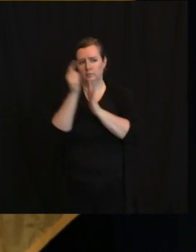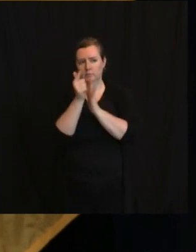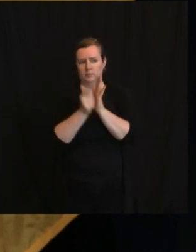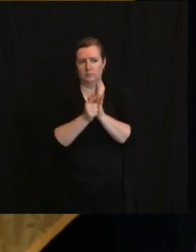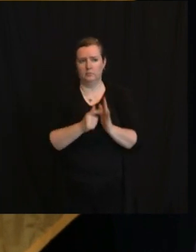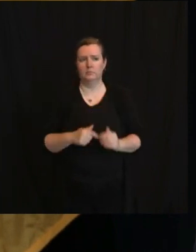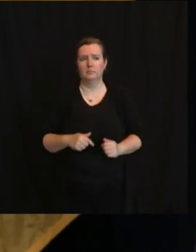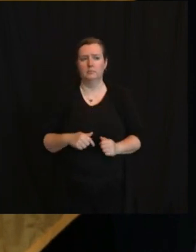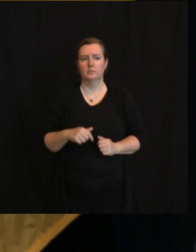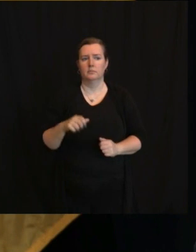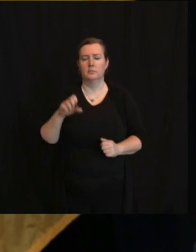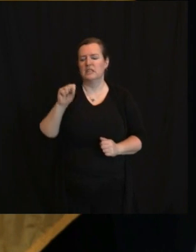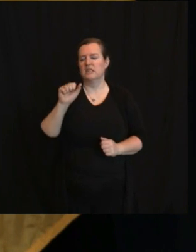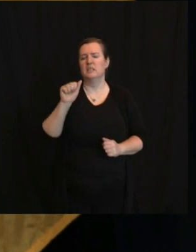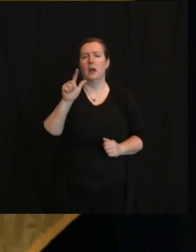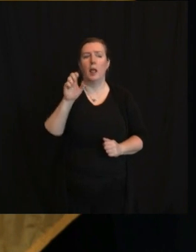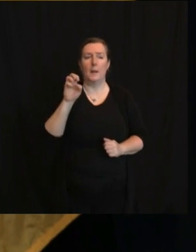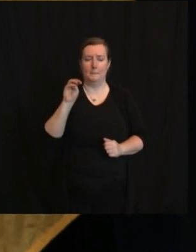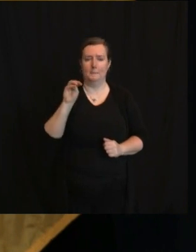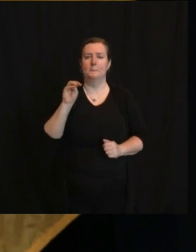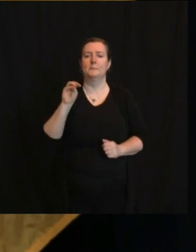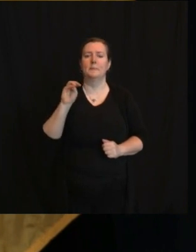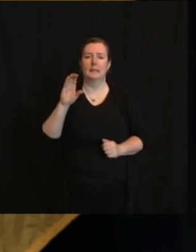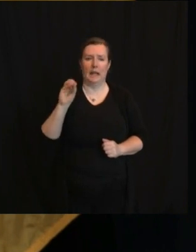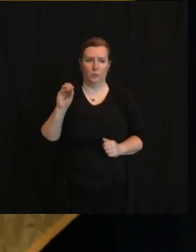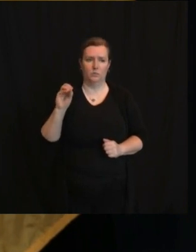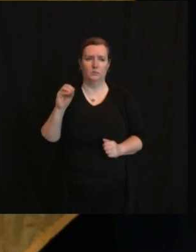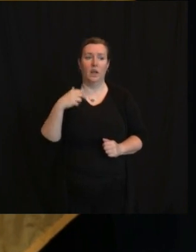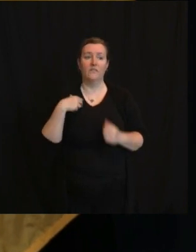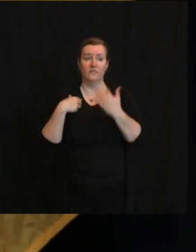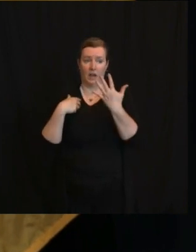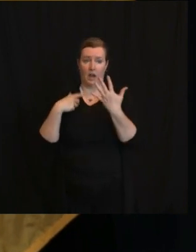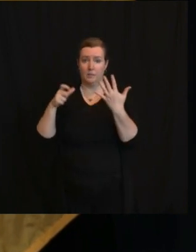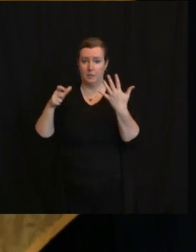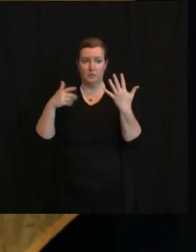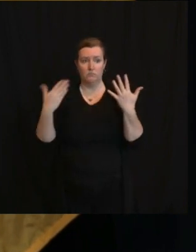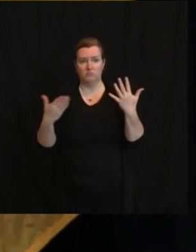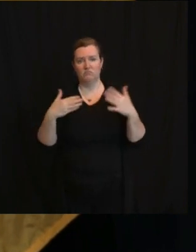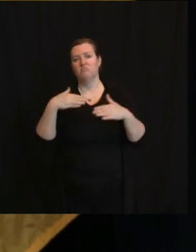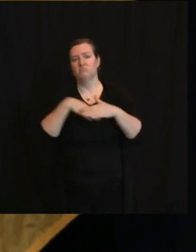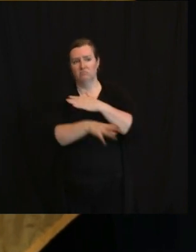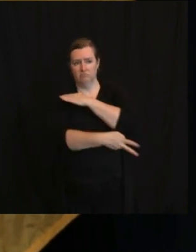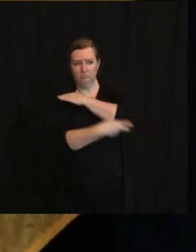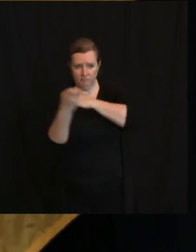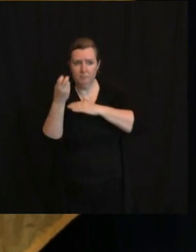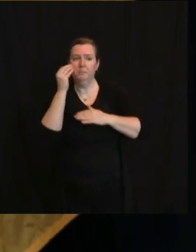PROSECUTOR JOHN LENIHAN OF SALEM COUNTY ANNOUNCED THE NOT ONLY THE FIVE SUBJECTS CHARGED